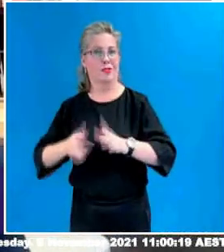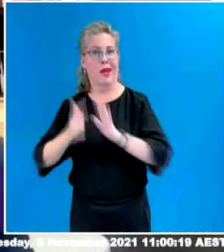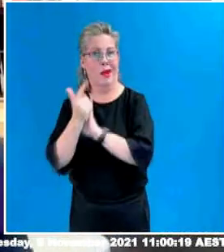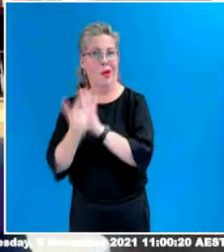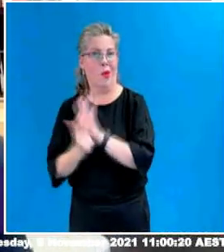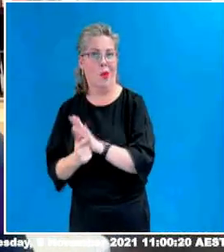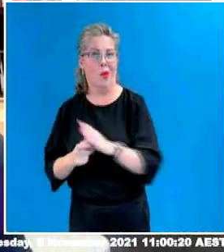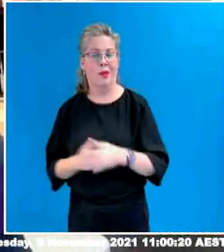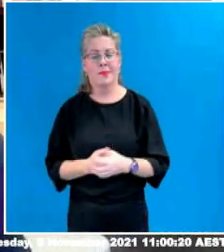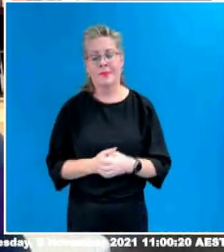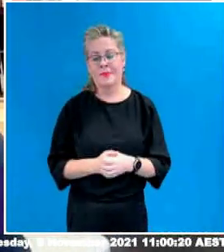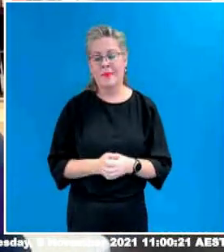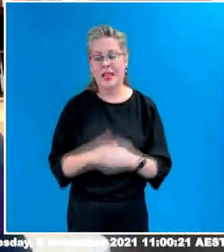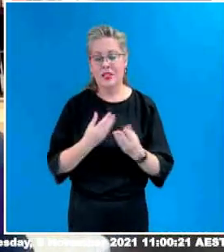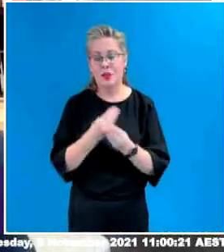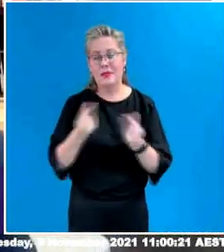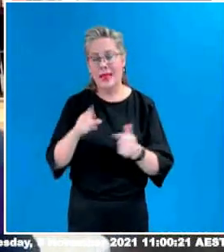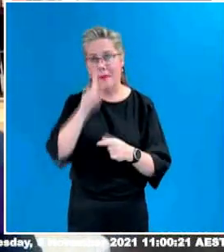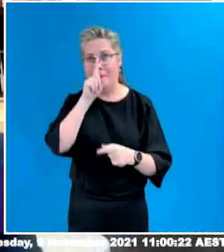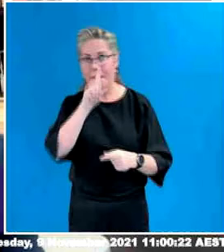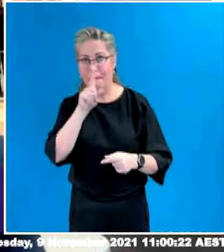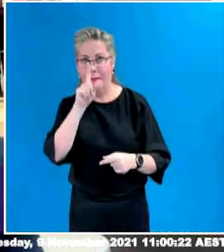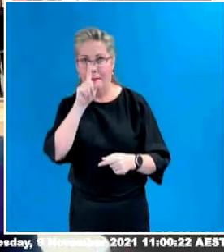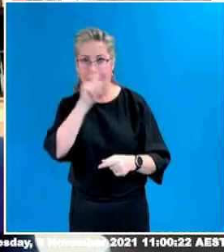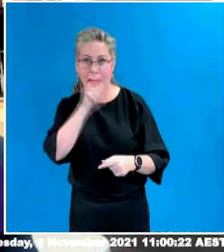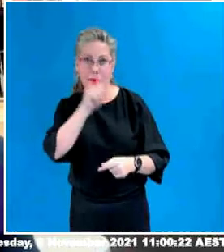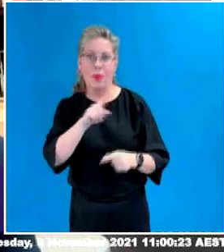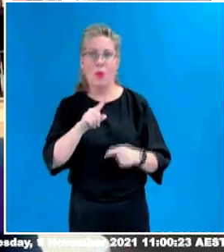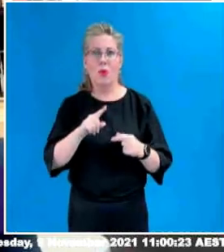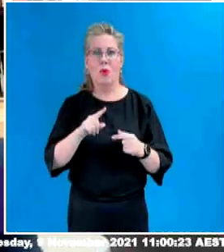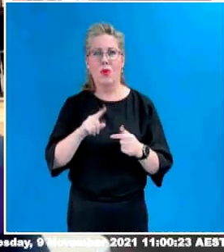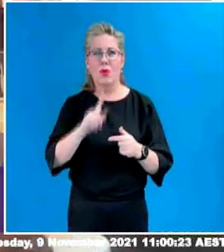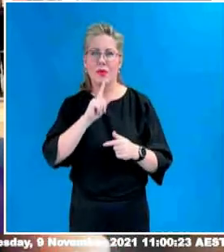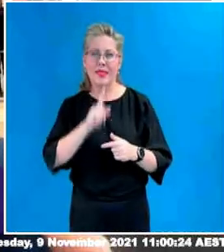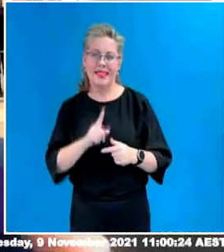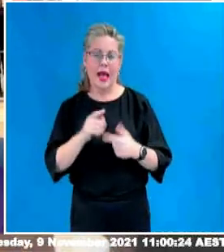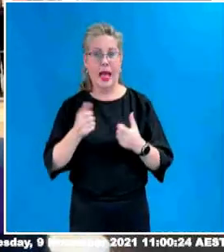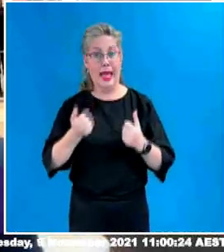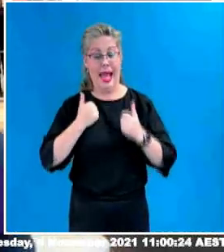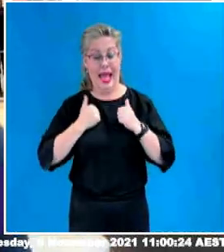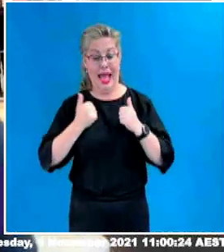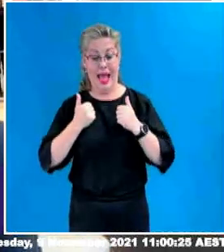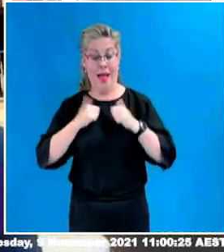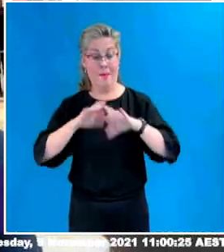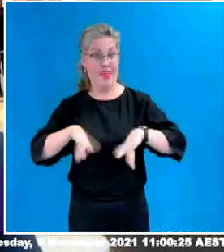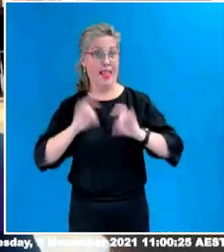approach to human rights in that we grab pieces and string them all together, rather than have them in one place.